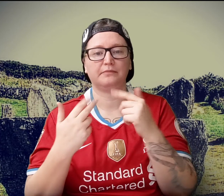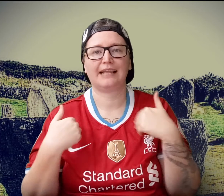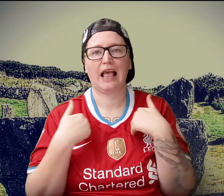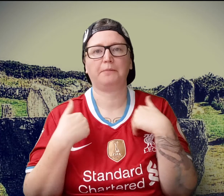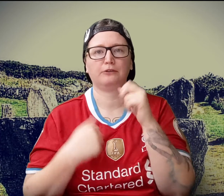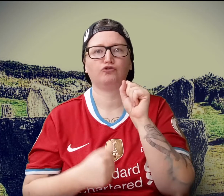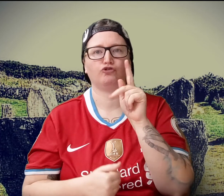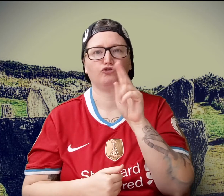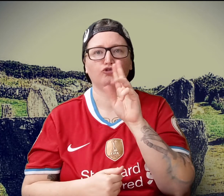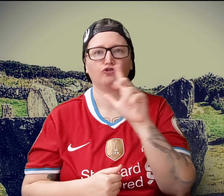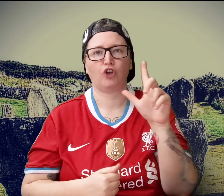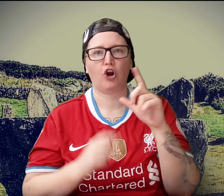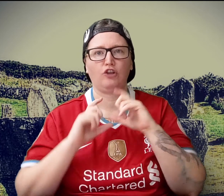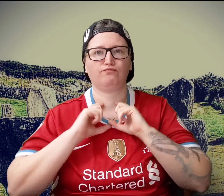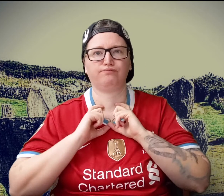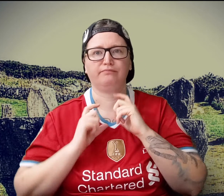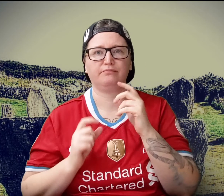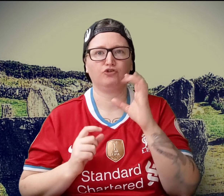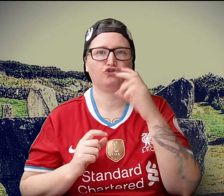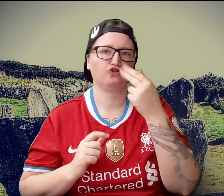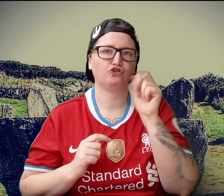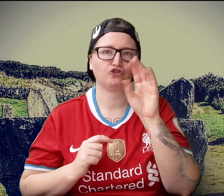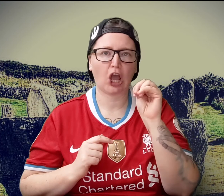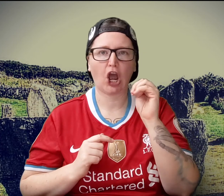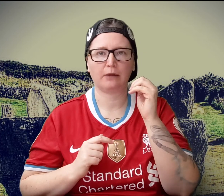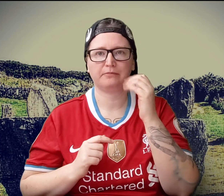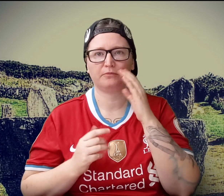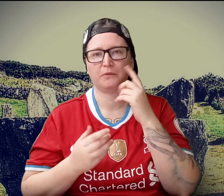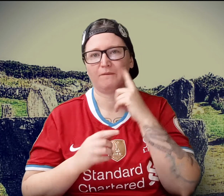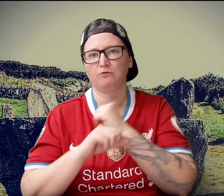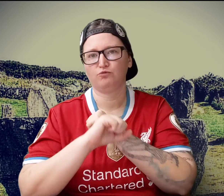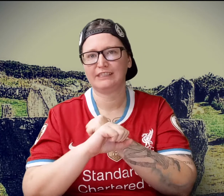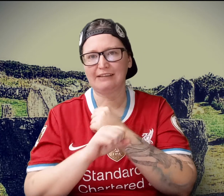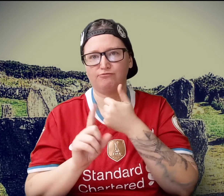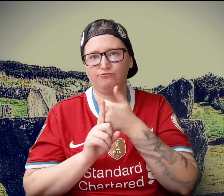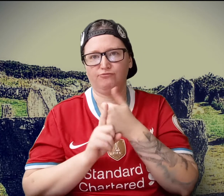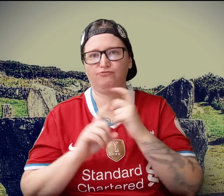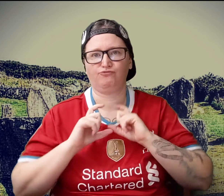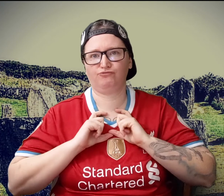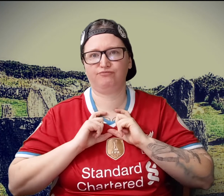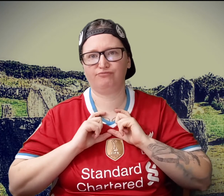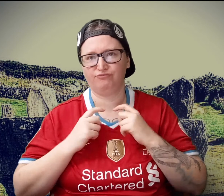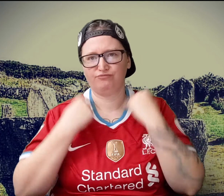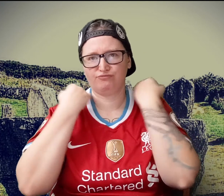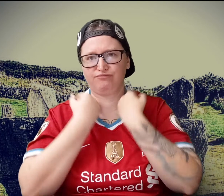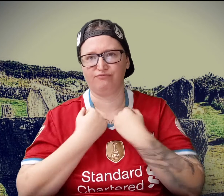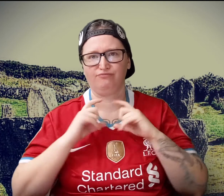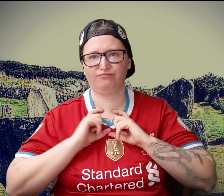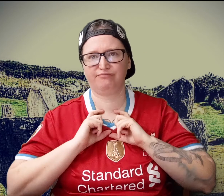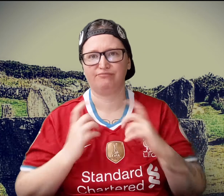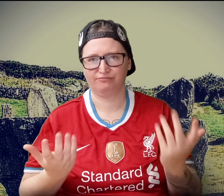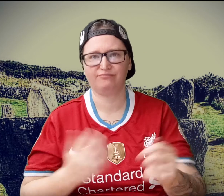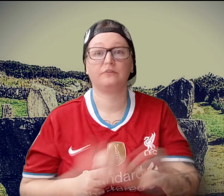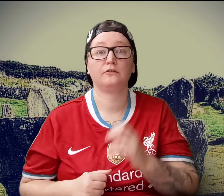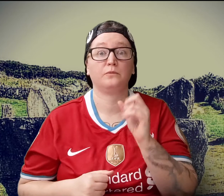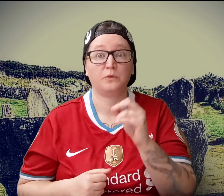and third is an animal skull uh charm so that is for protection so she wears that around her neck